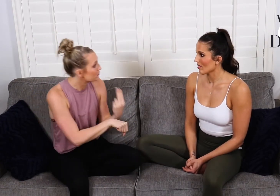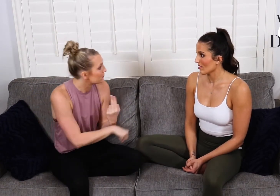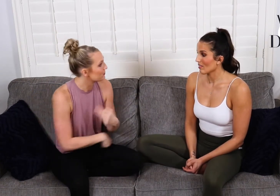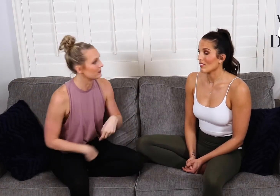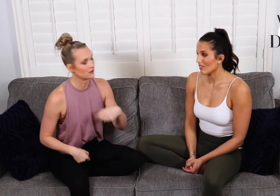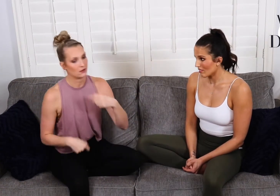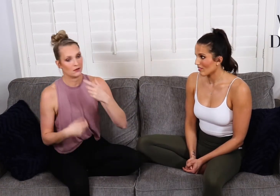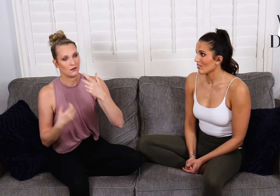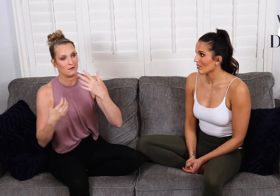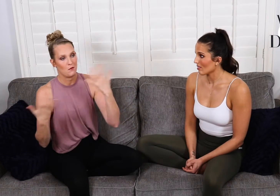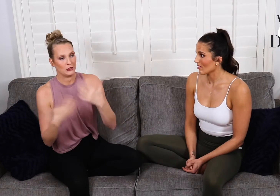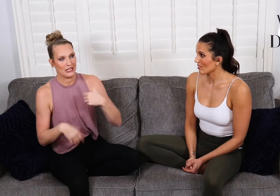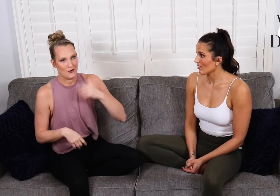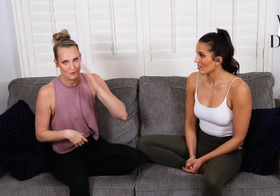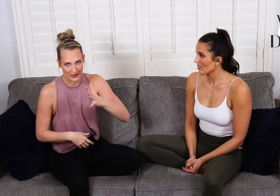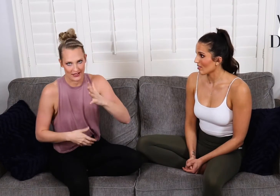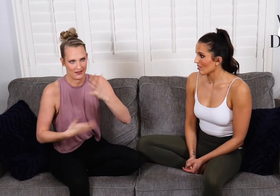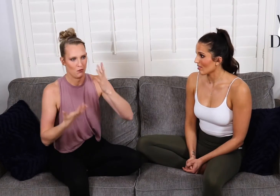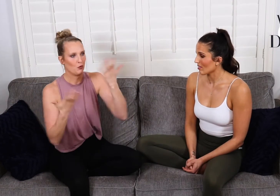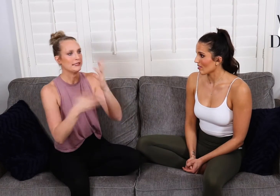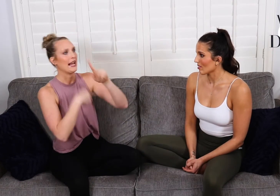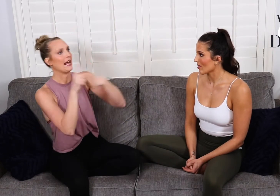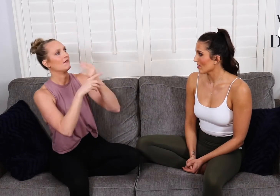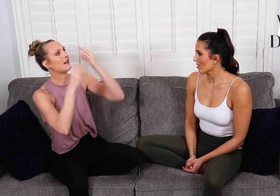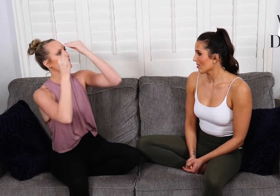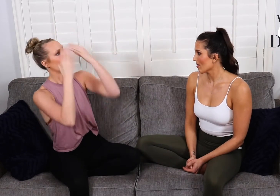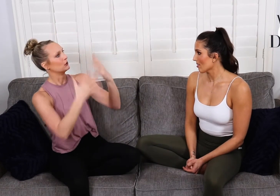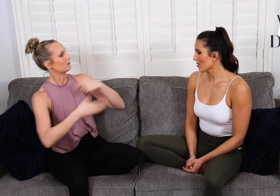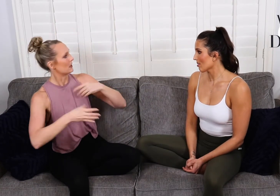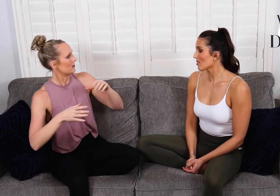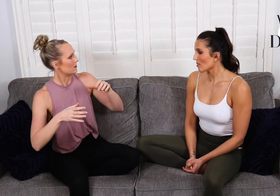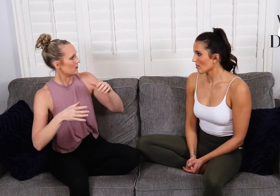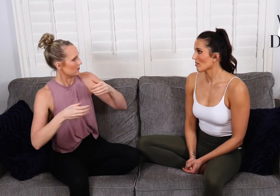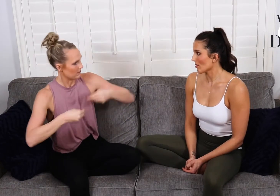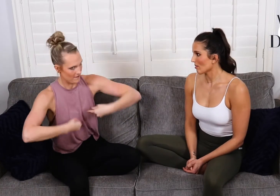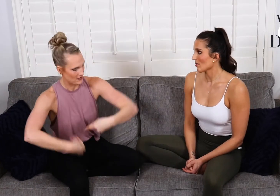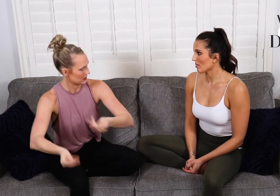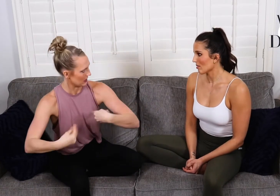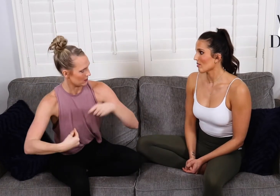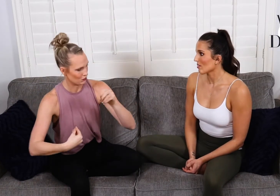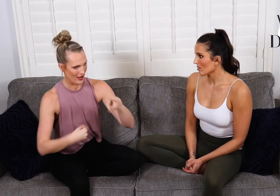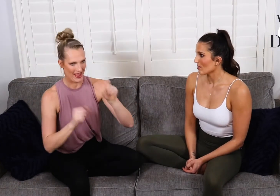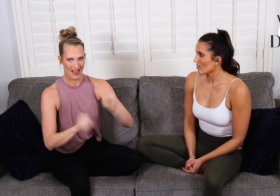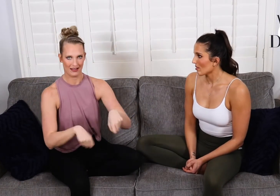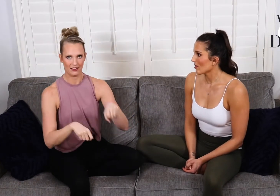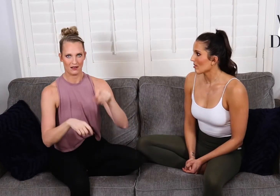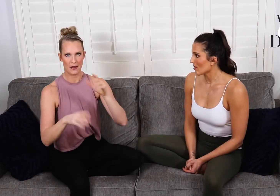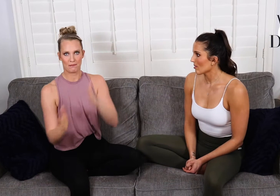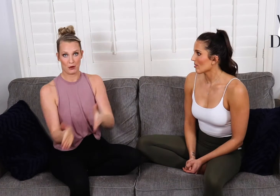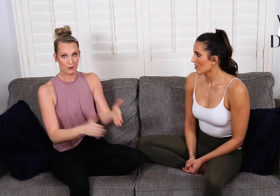I'm going to be using and what kind of information I'm going to be facilitating so that the interpreter